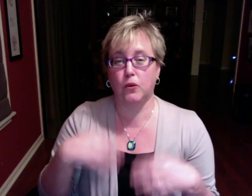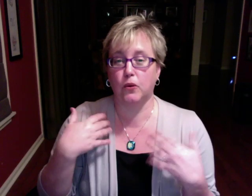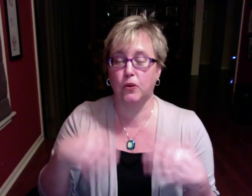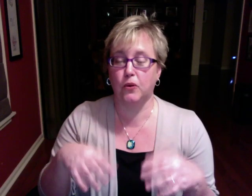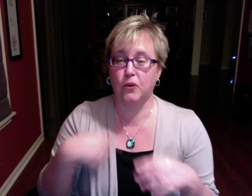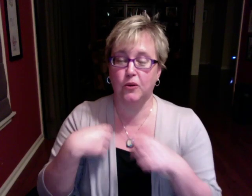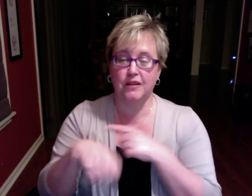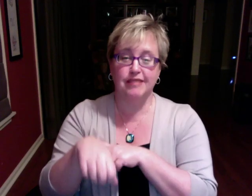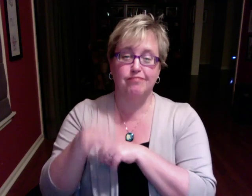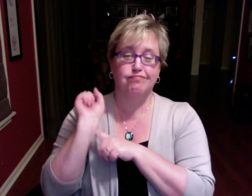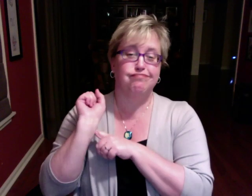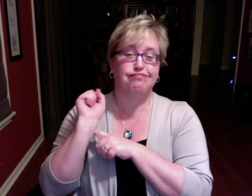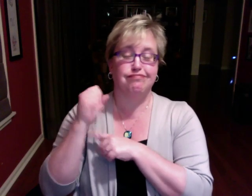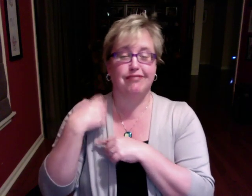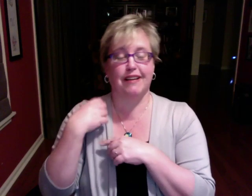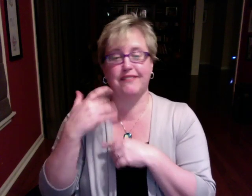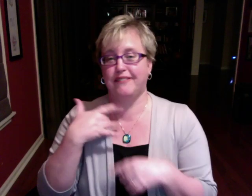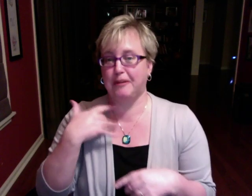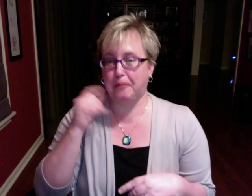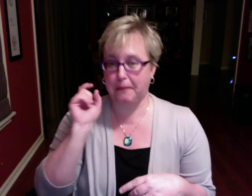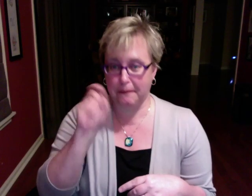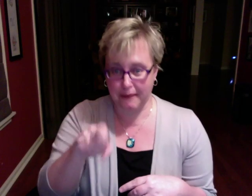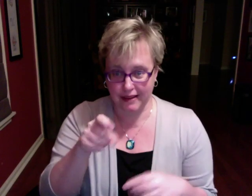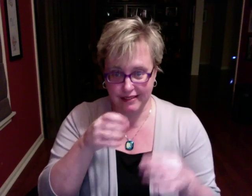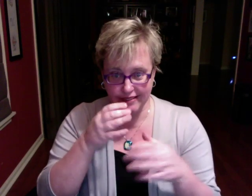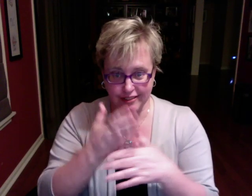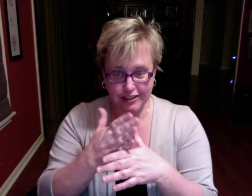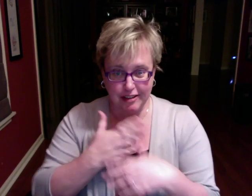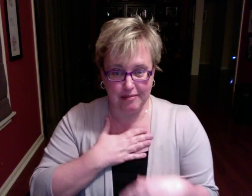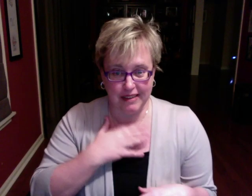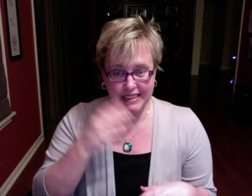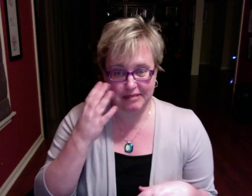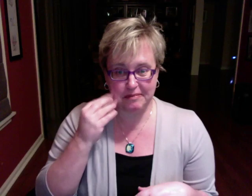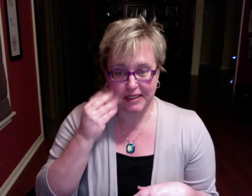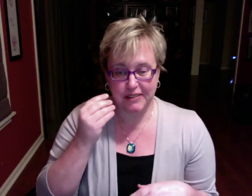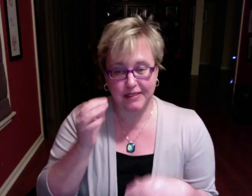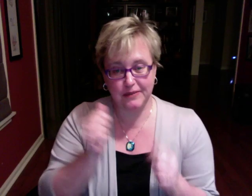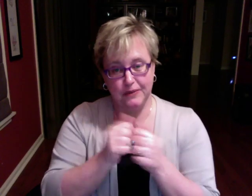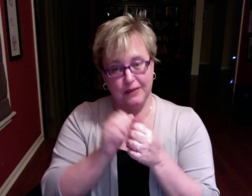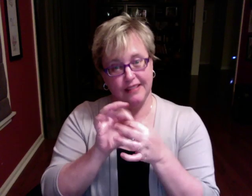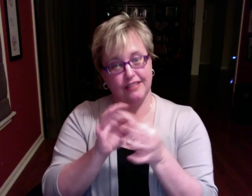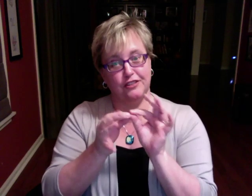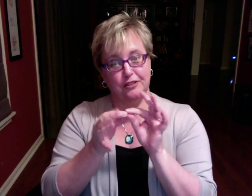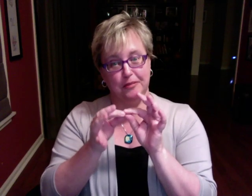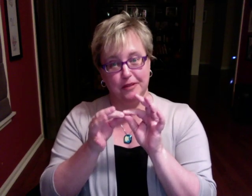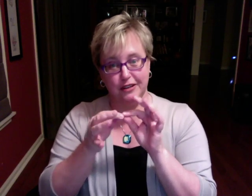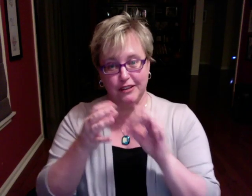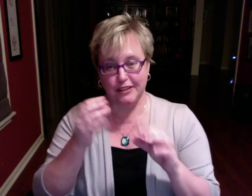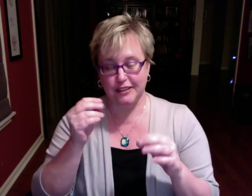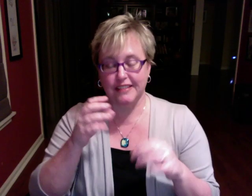Whoa - I was blown away. I must share my experience, especially about using sign language interpreters.